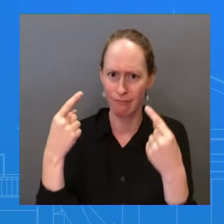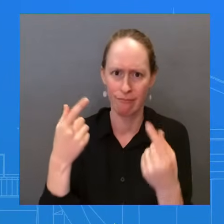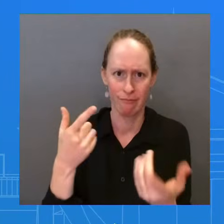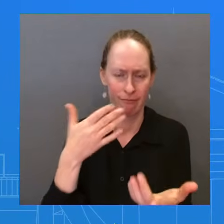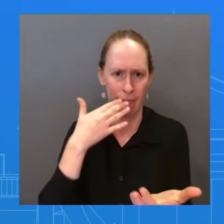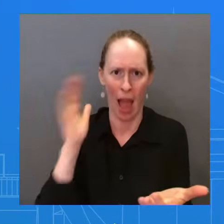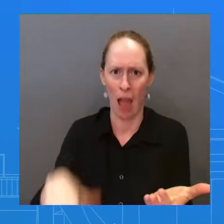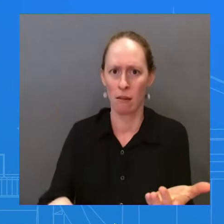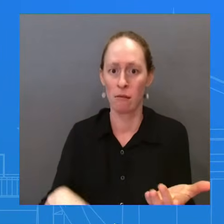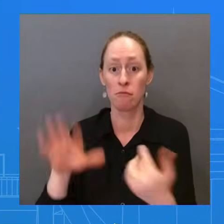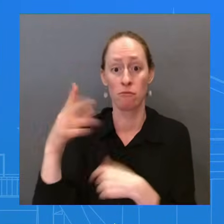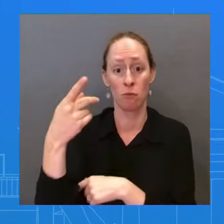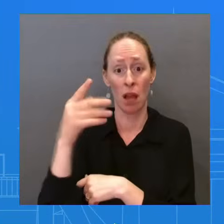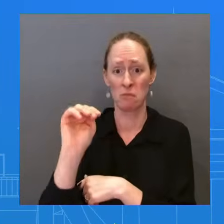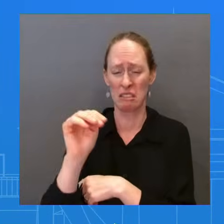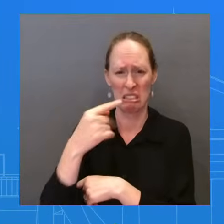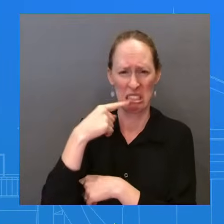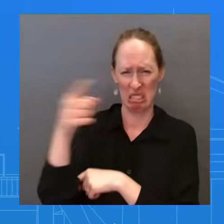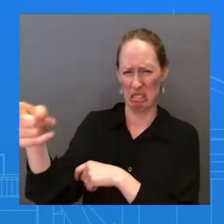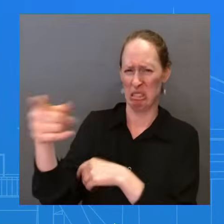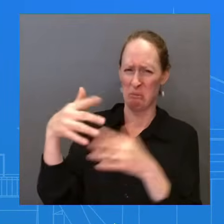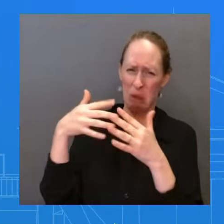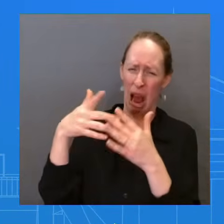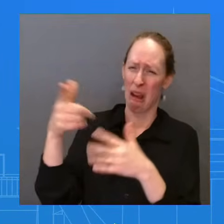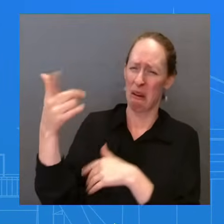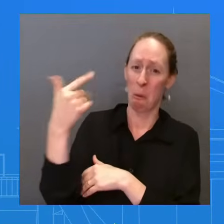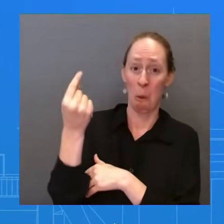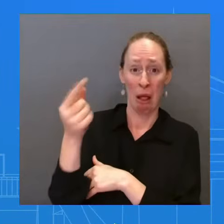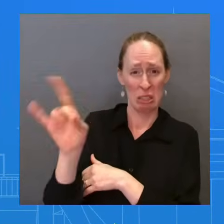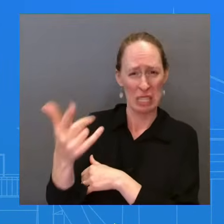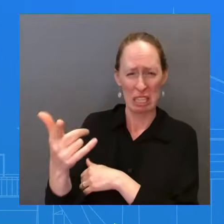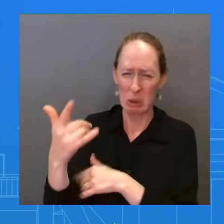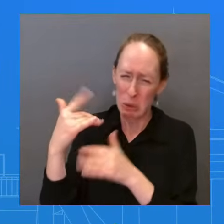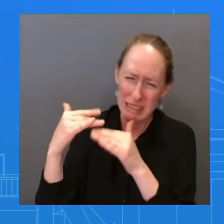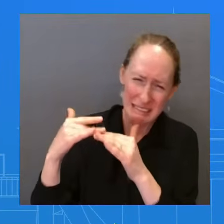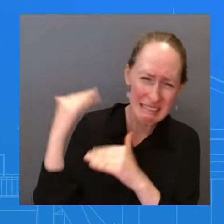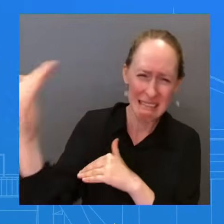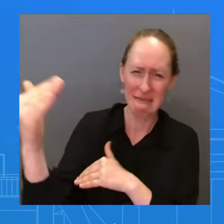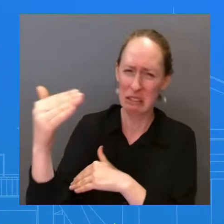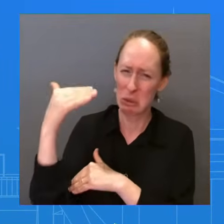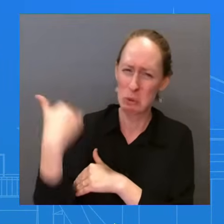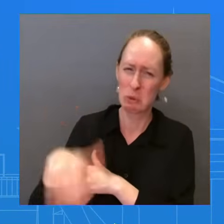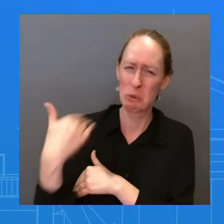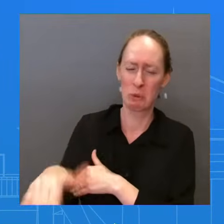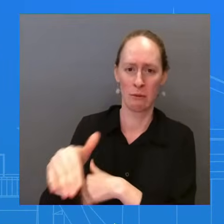I'm wondering if you could react to that and then, secondly, whether the U.S. feels that the Serbs have a point